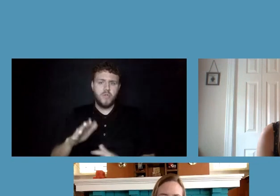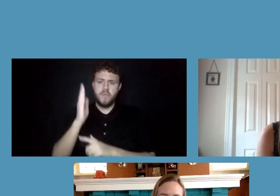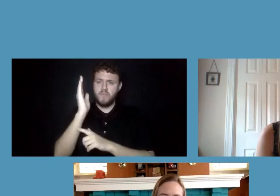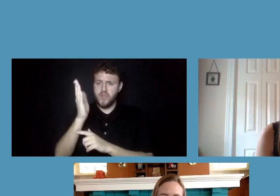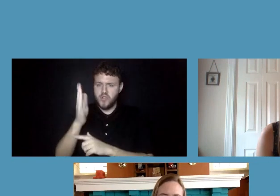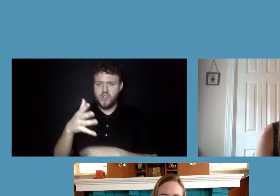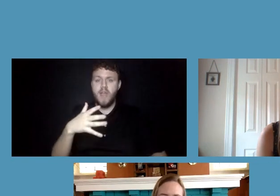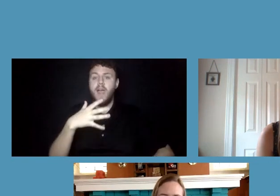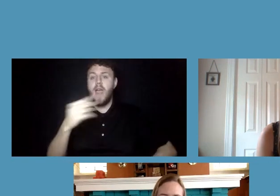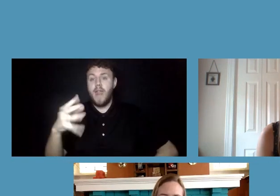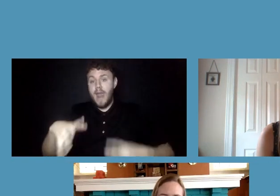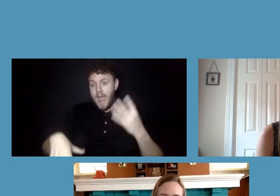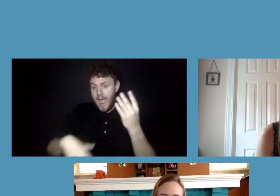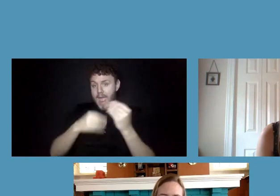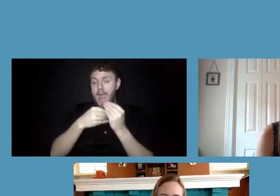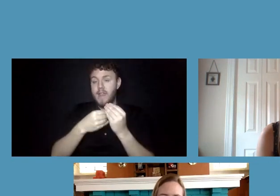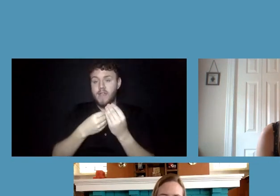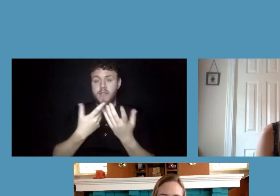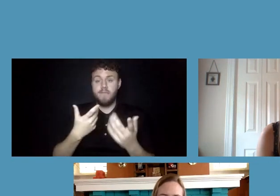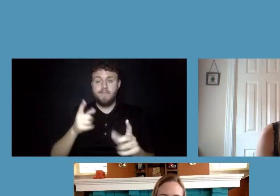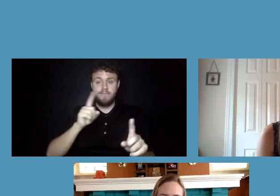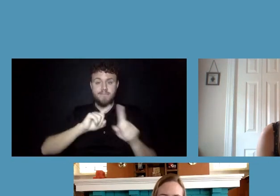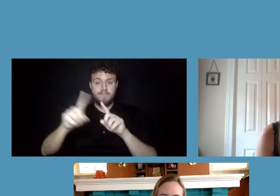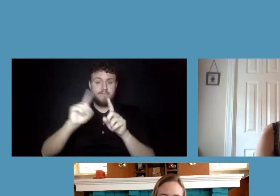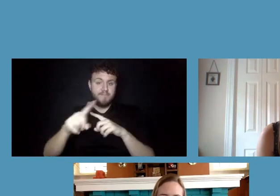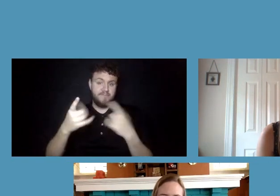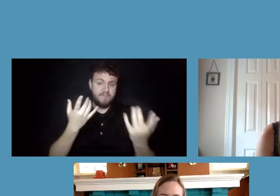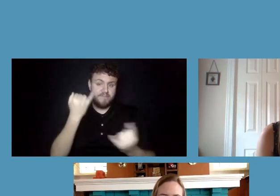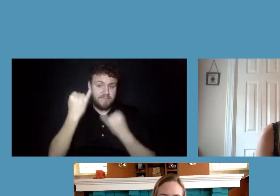adding reality and inspiration to the topic.